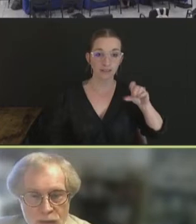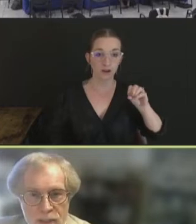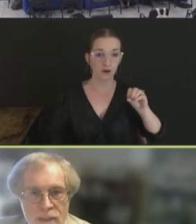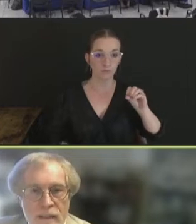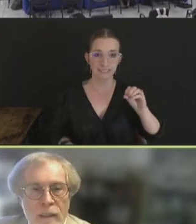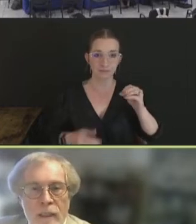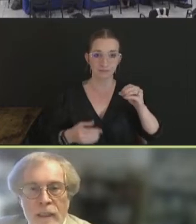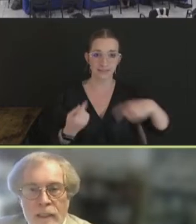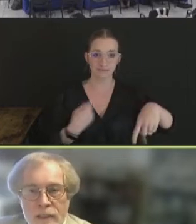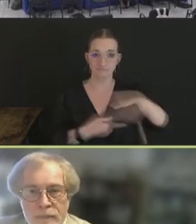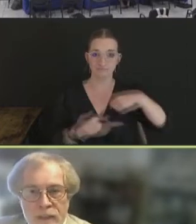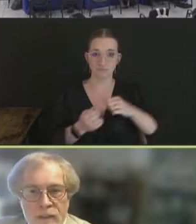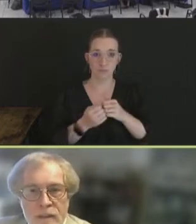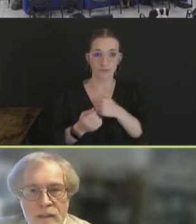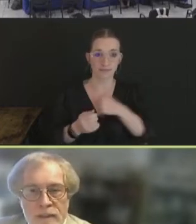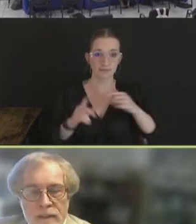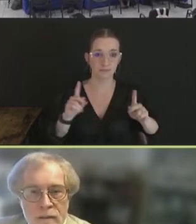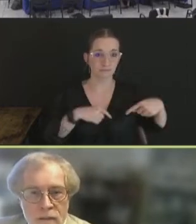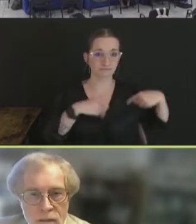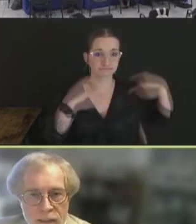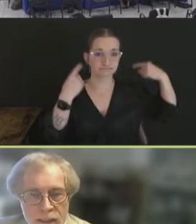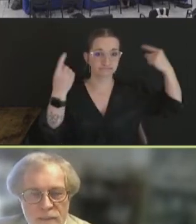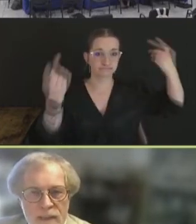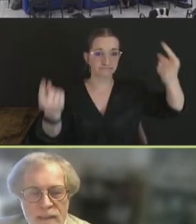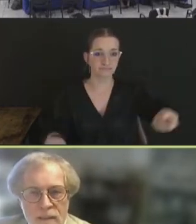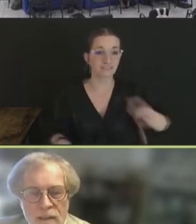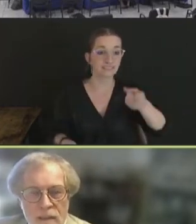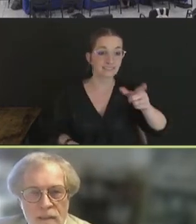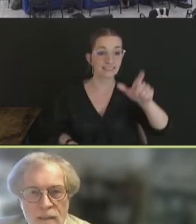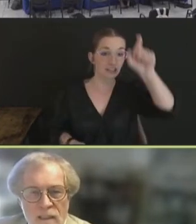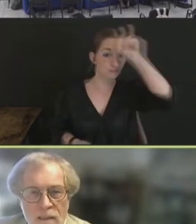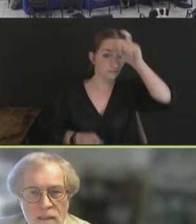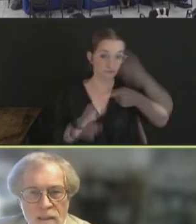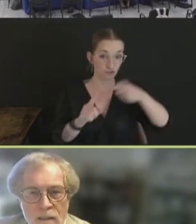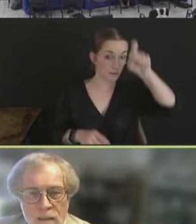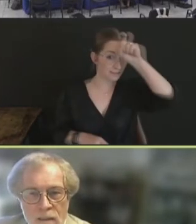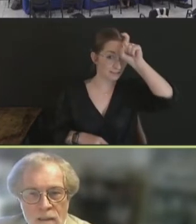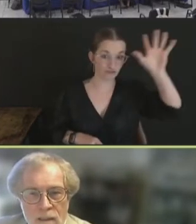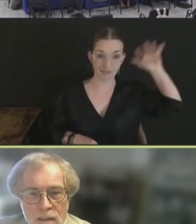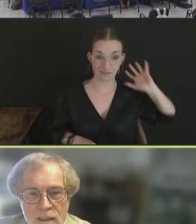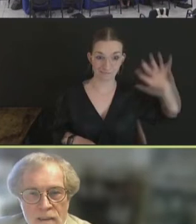This is an Egyptian steel. Next, please.